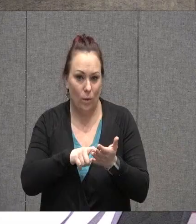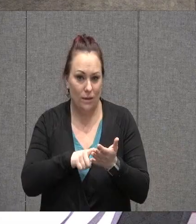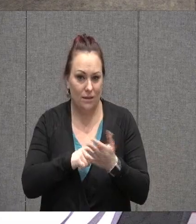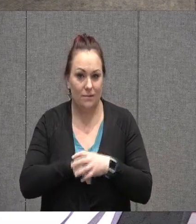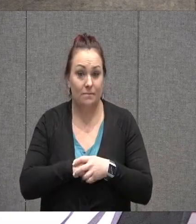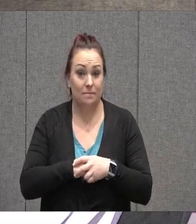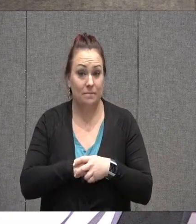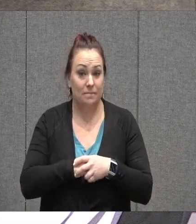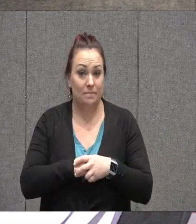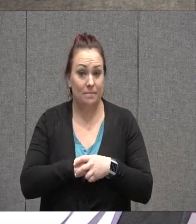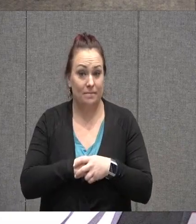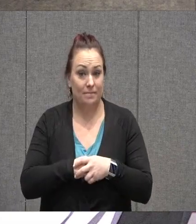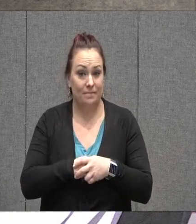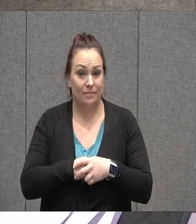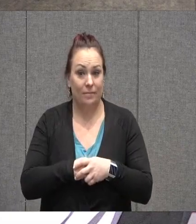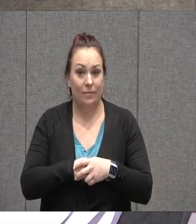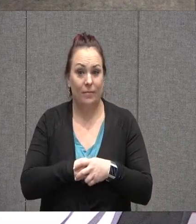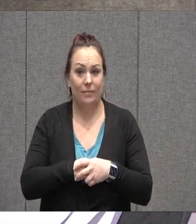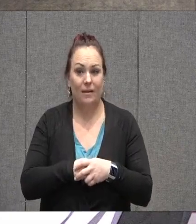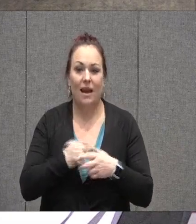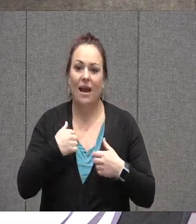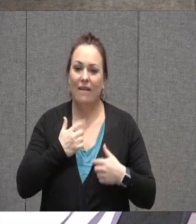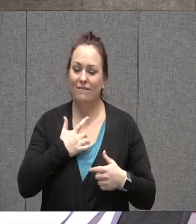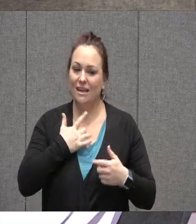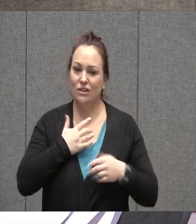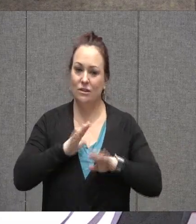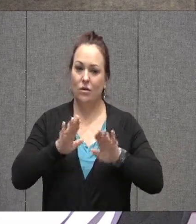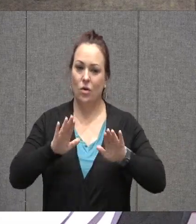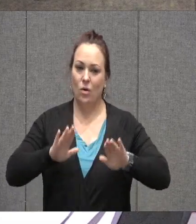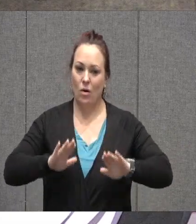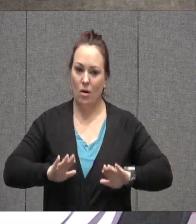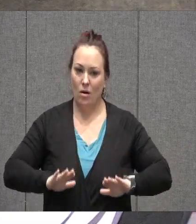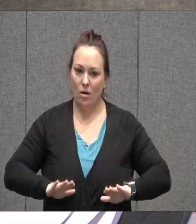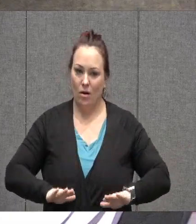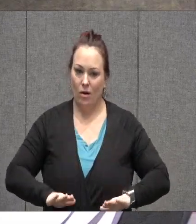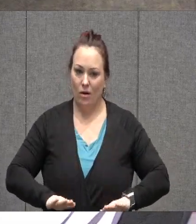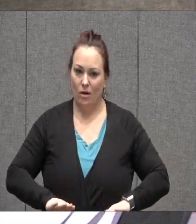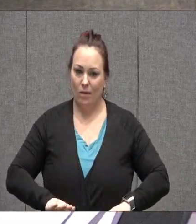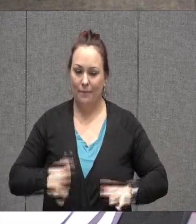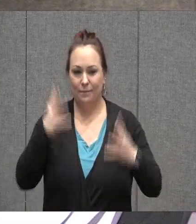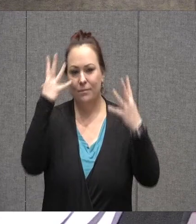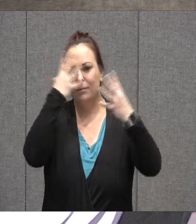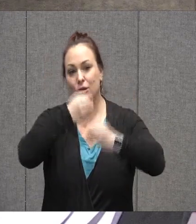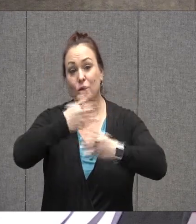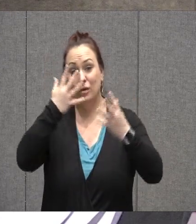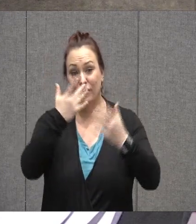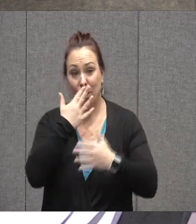I picture very calm. Look at all the beautiful colors. It's pretty blue, though, isn't it?